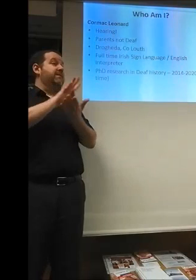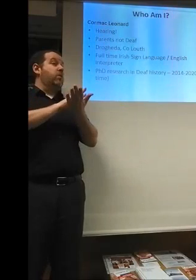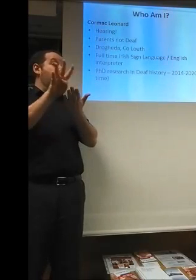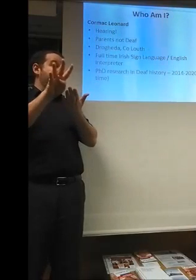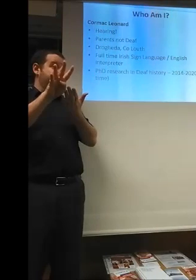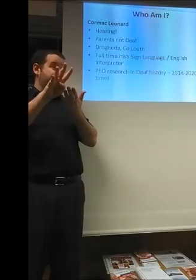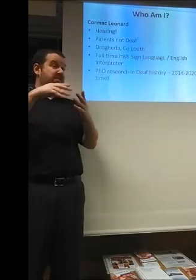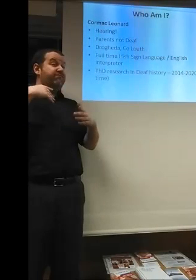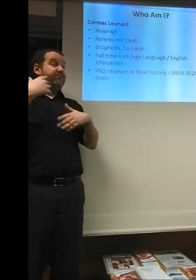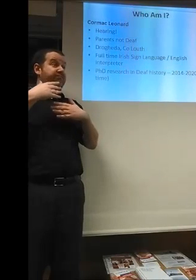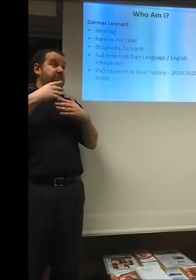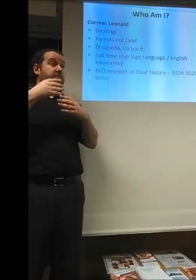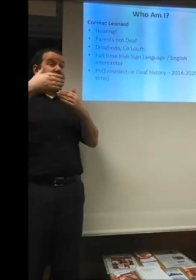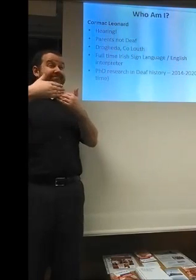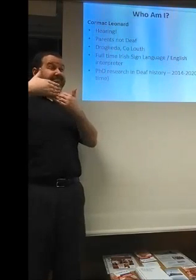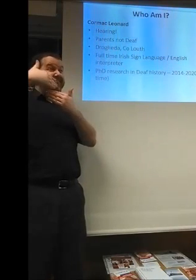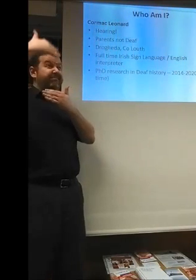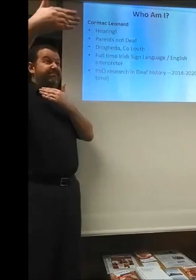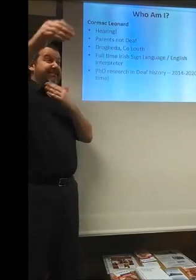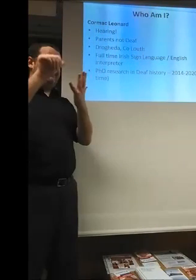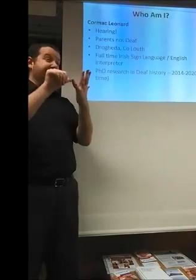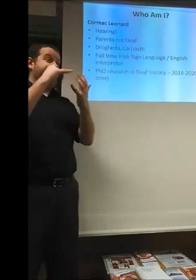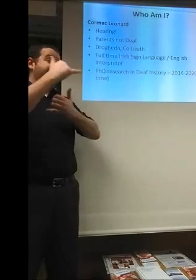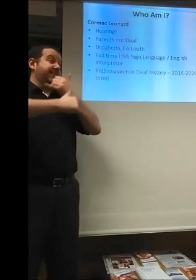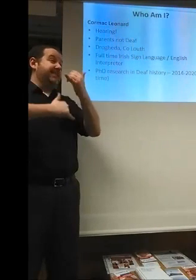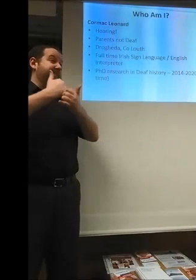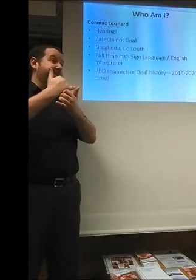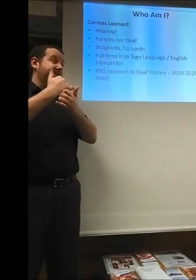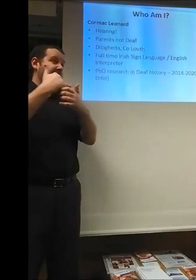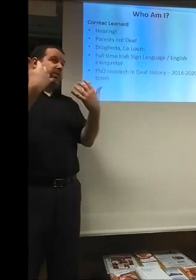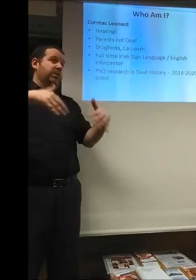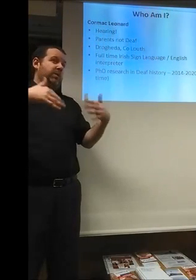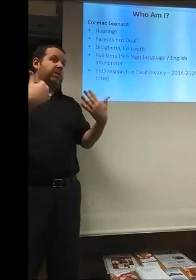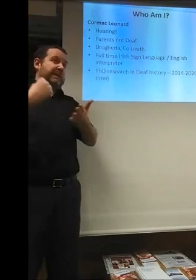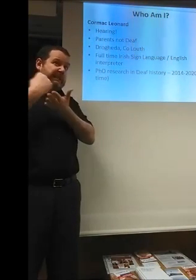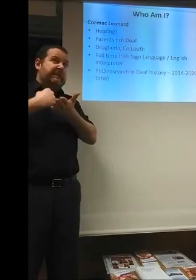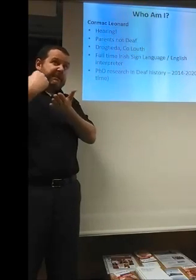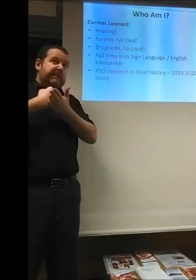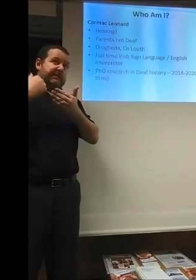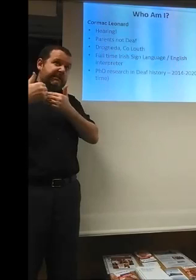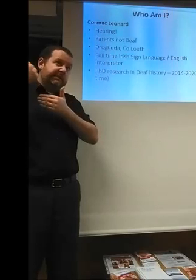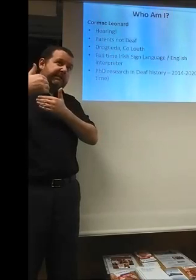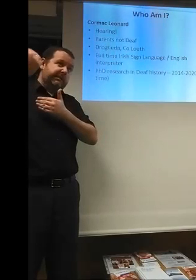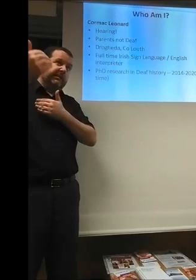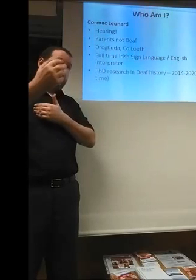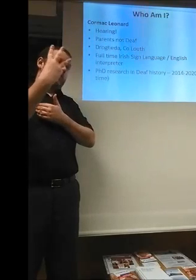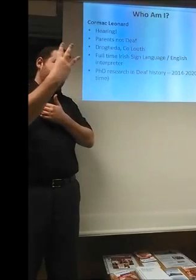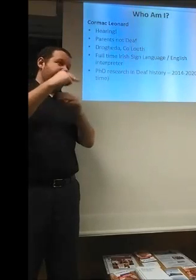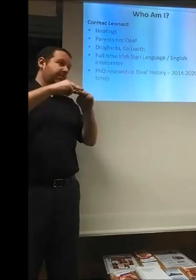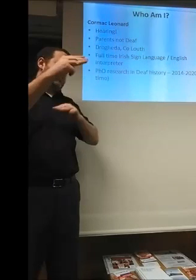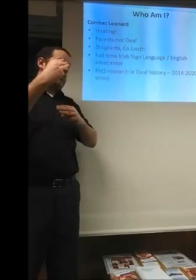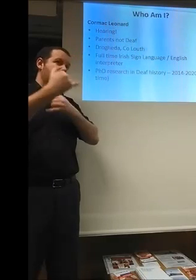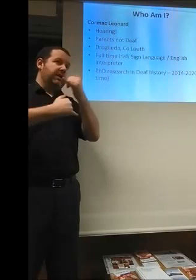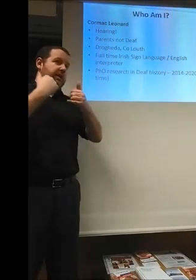So I started in 2014 and will be for 6 year period, studying very hard for 6 years for